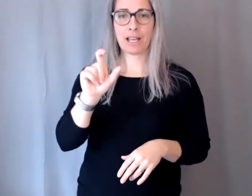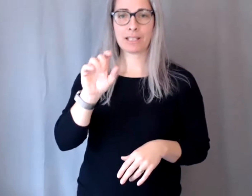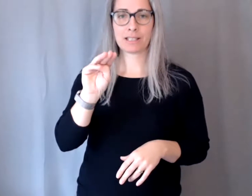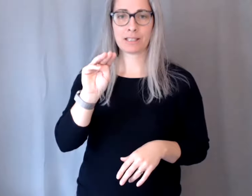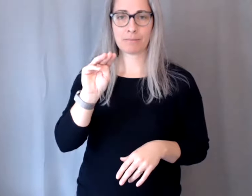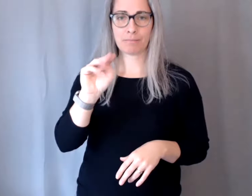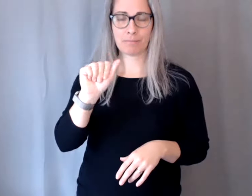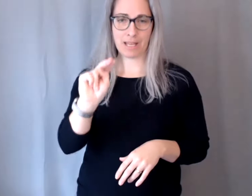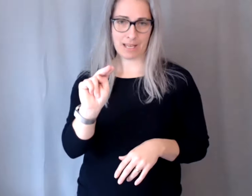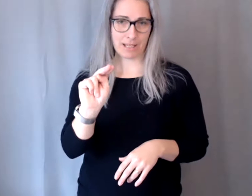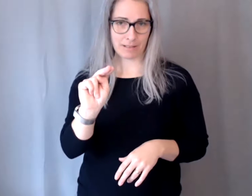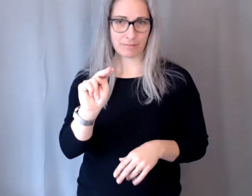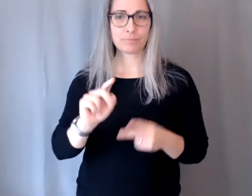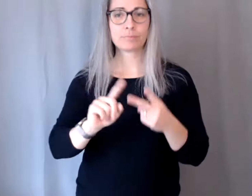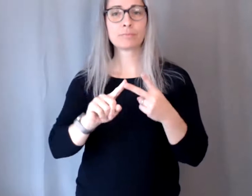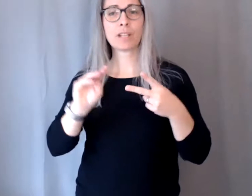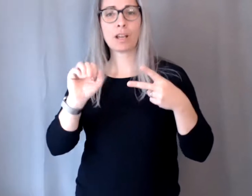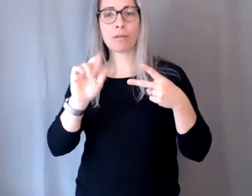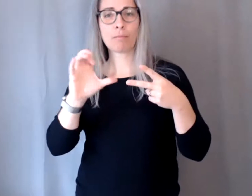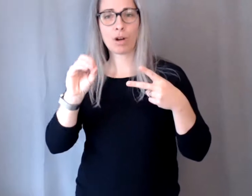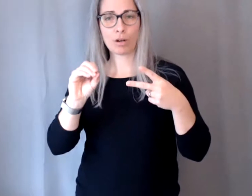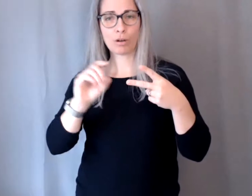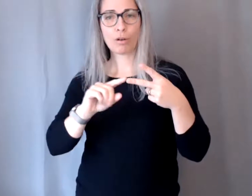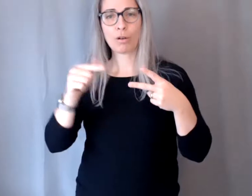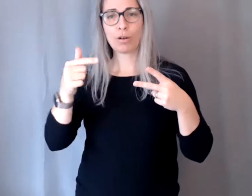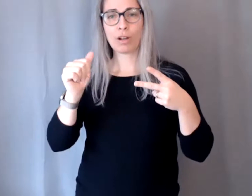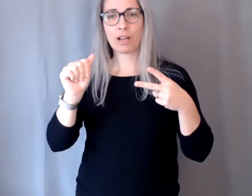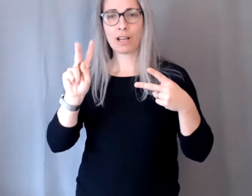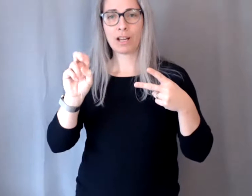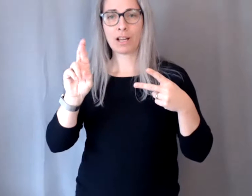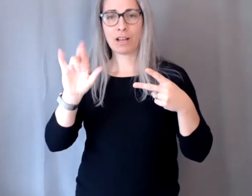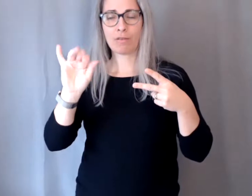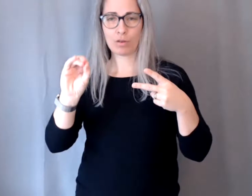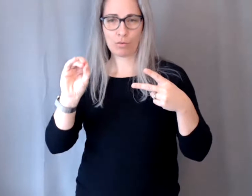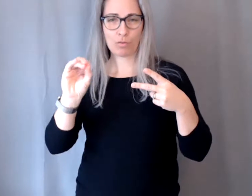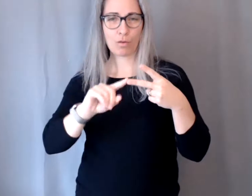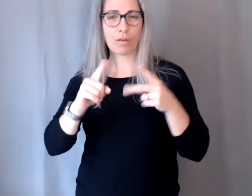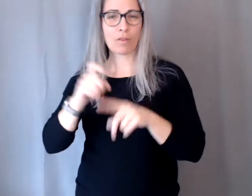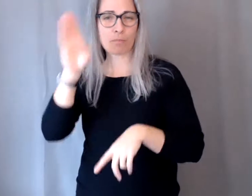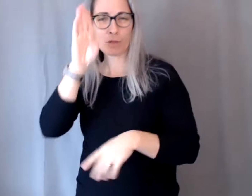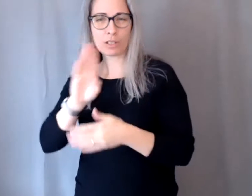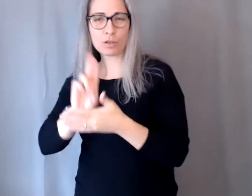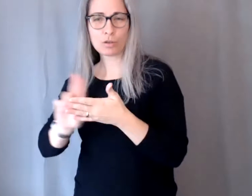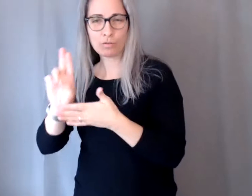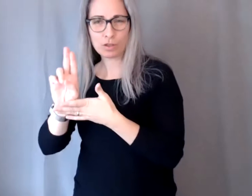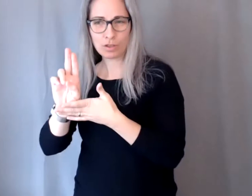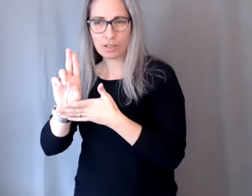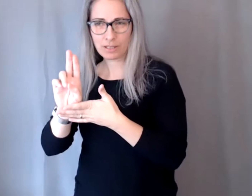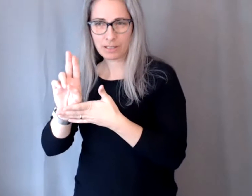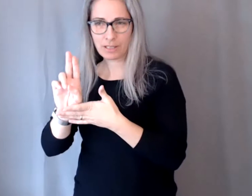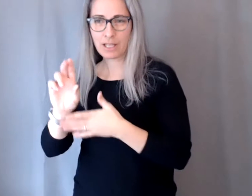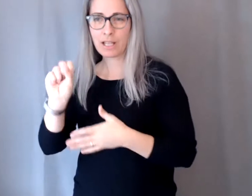in sociology at the Universidadje Federal de San Carlos